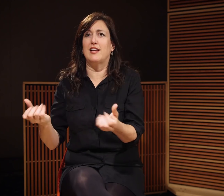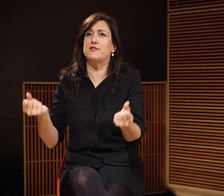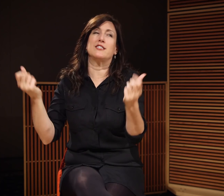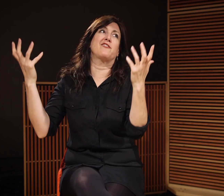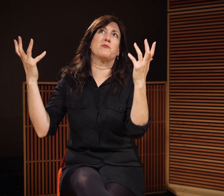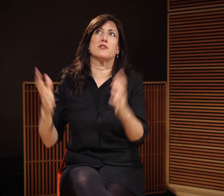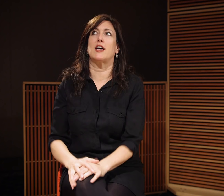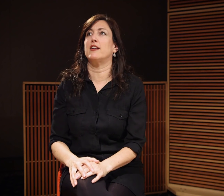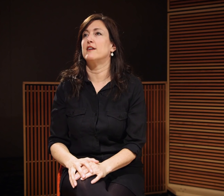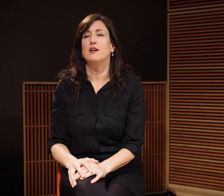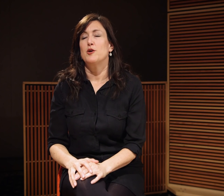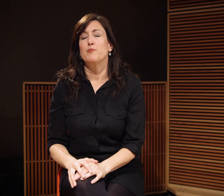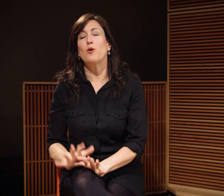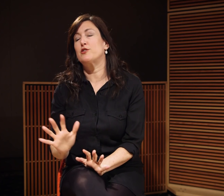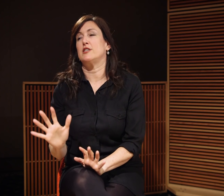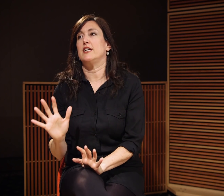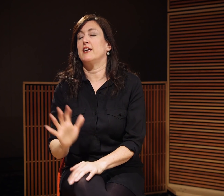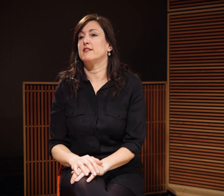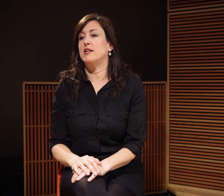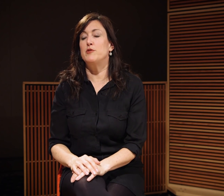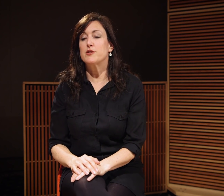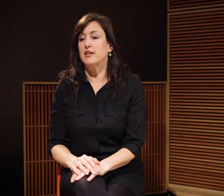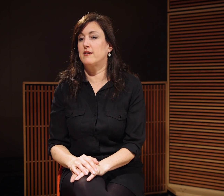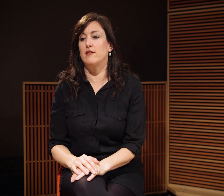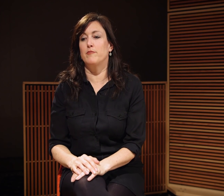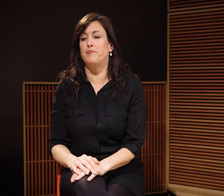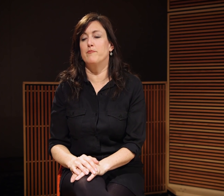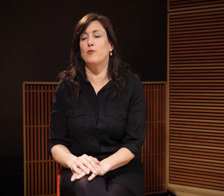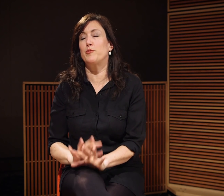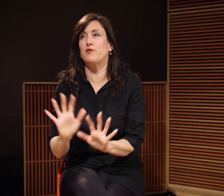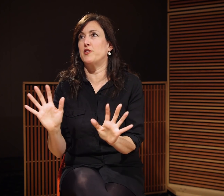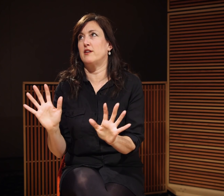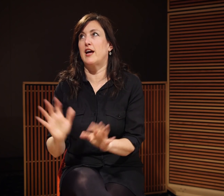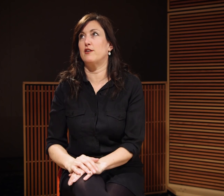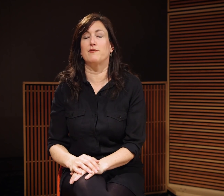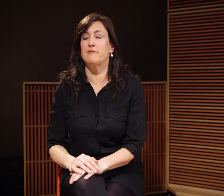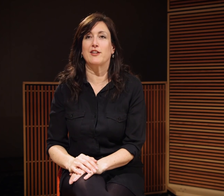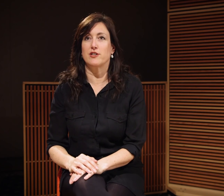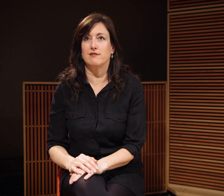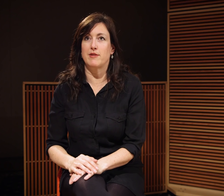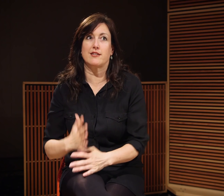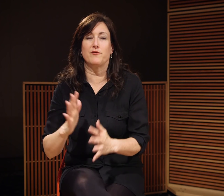I've seen deaf people sign poetry and music more beautifully than I can ever imagine myself